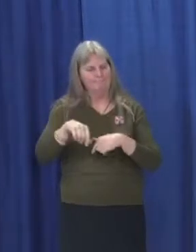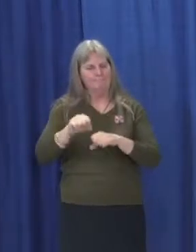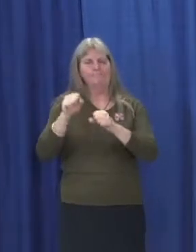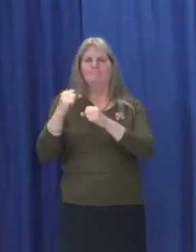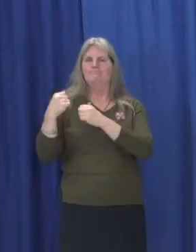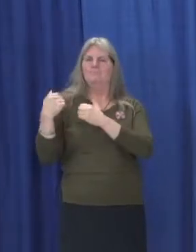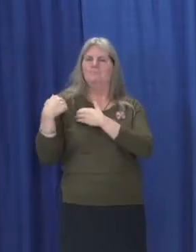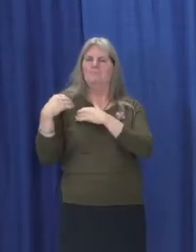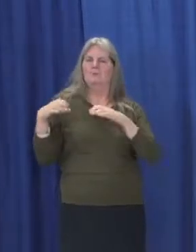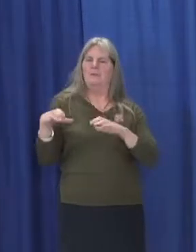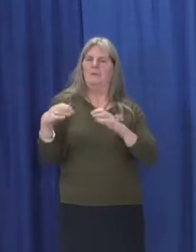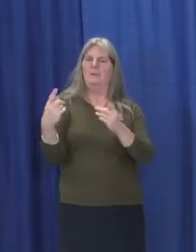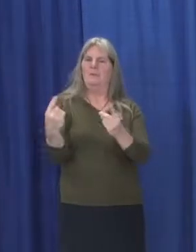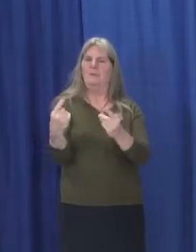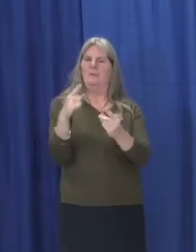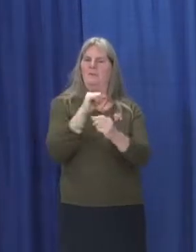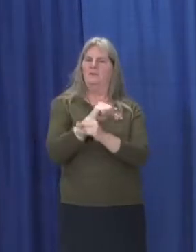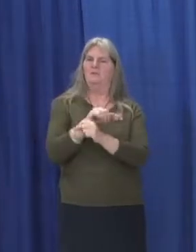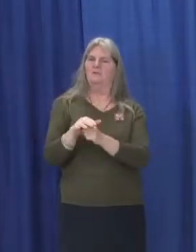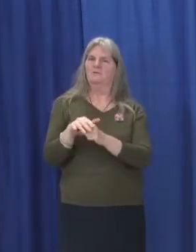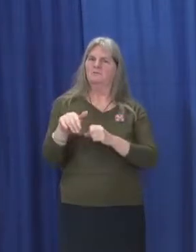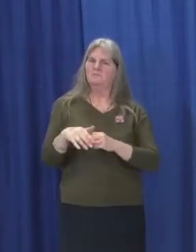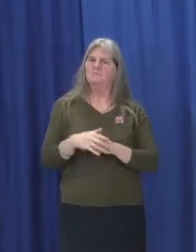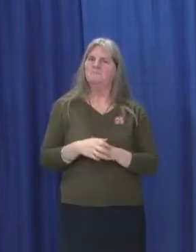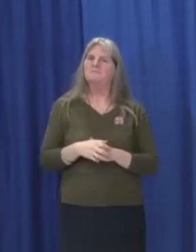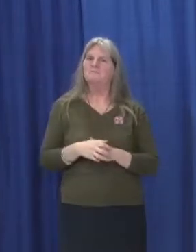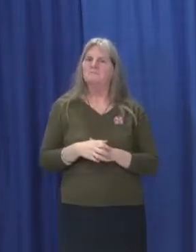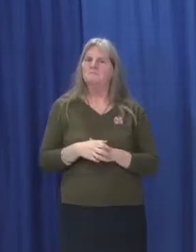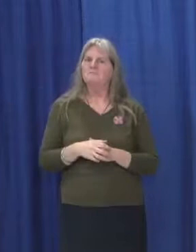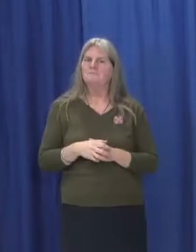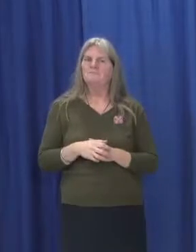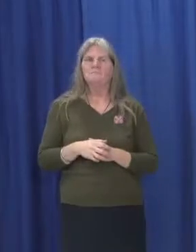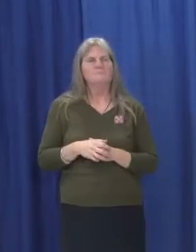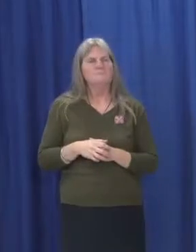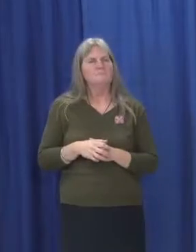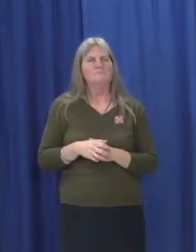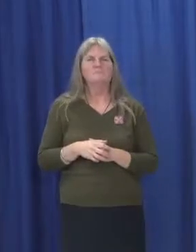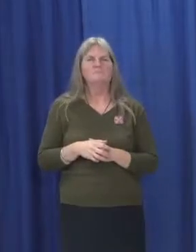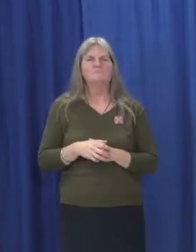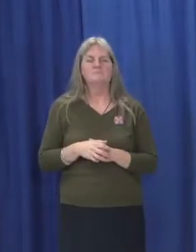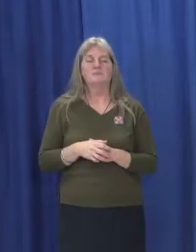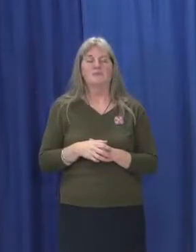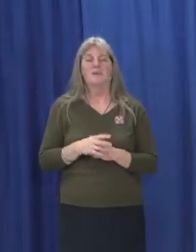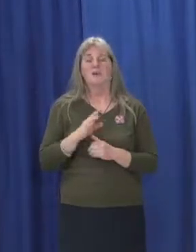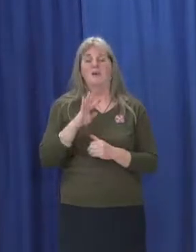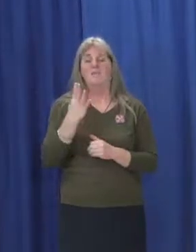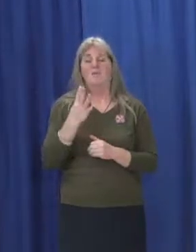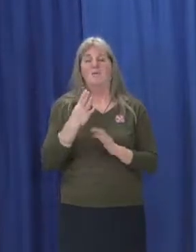ever take responsible action. We are in the fourth wave with